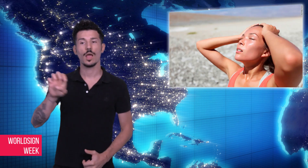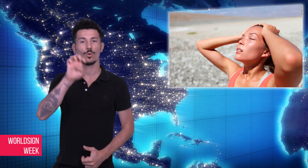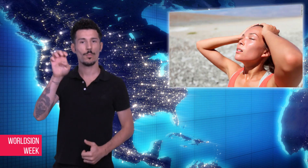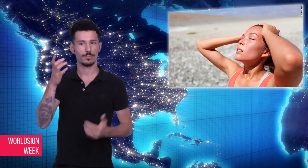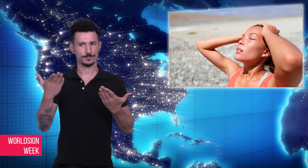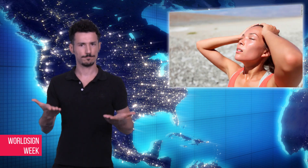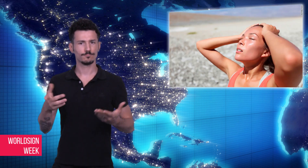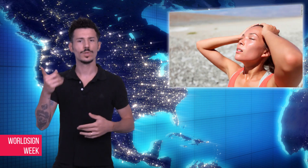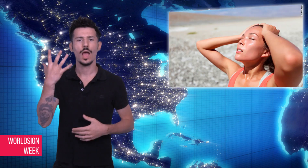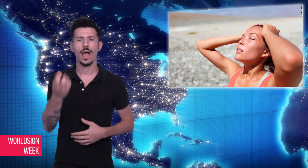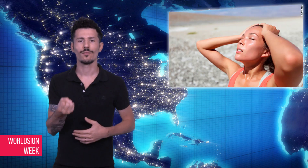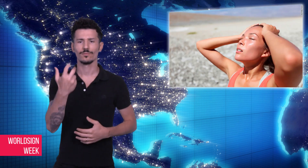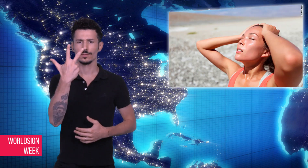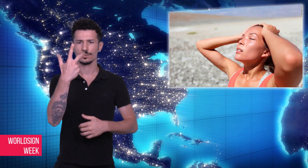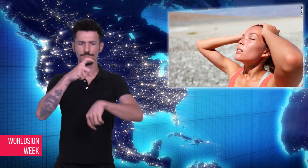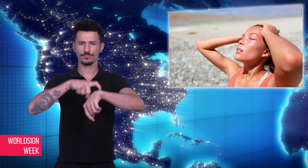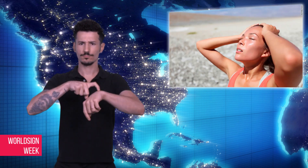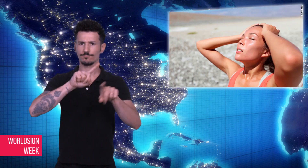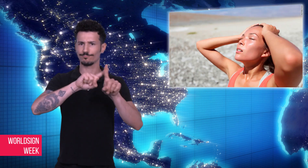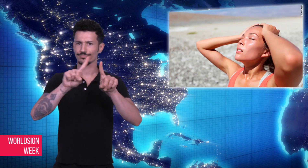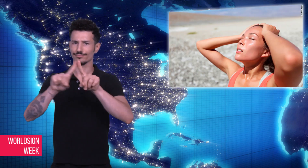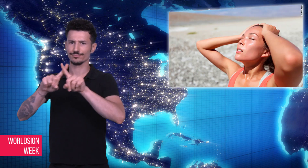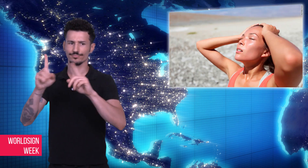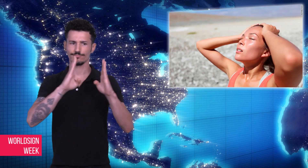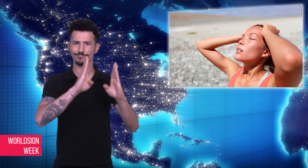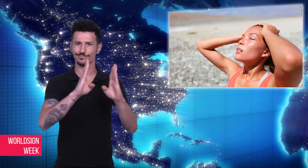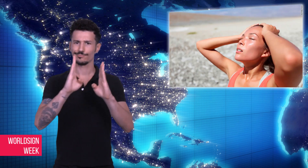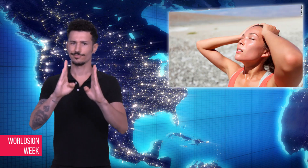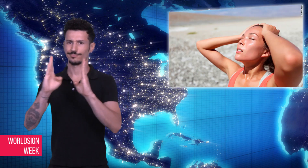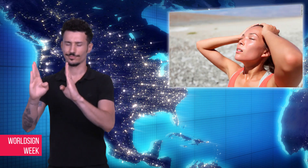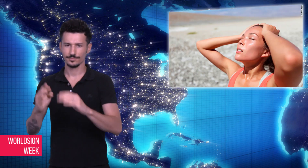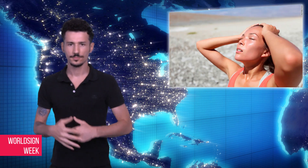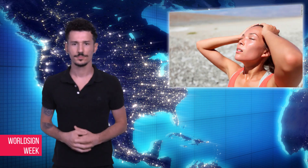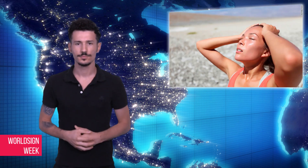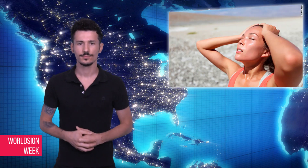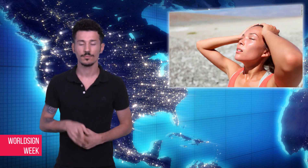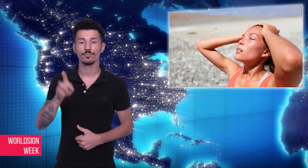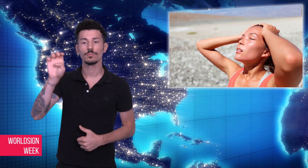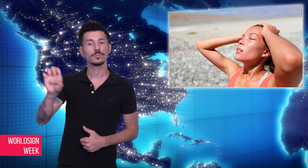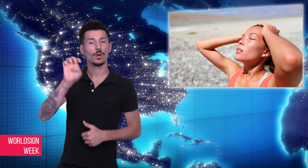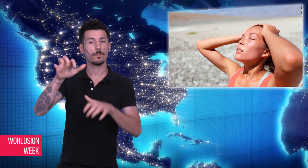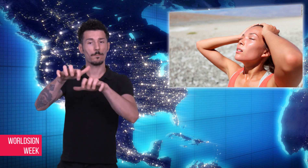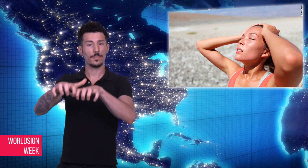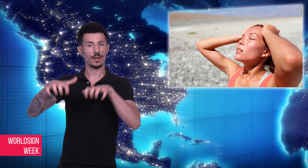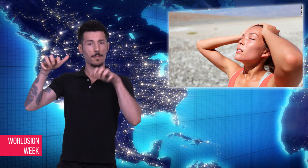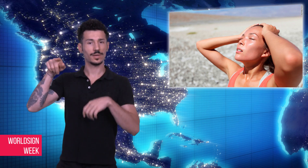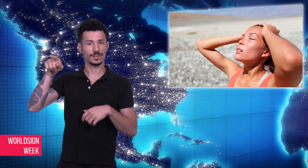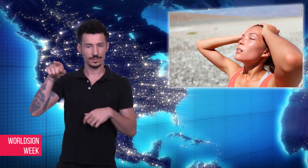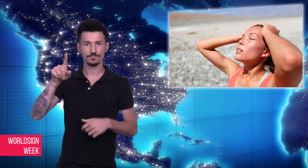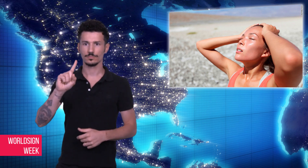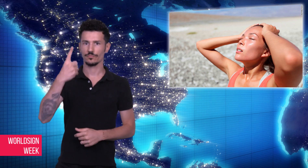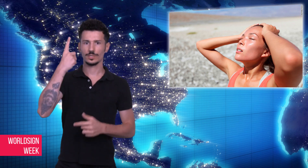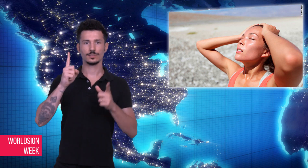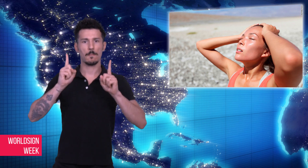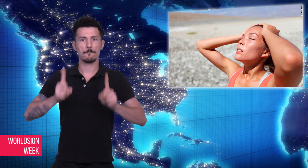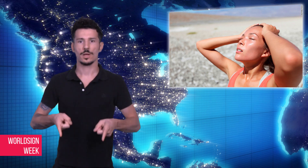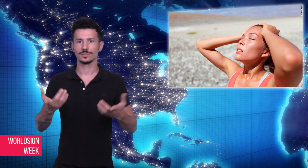There are currently three standard time zones in Europe. The parliament